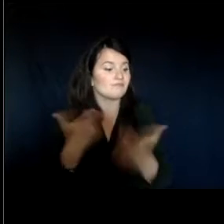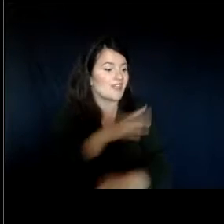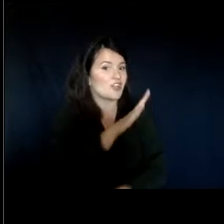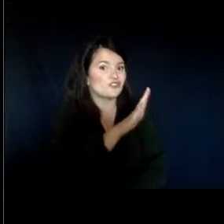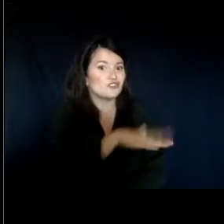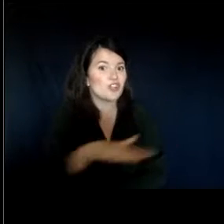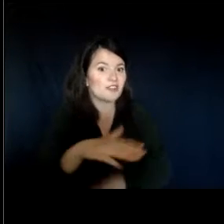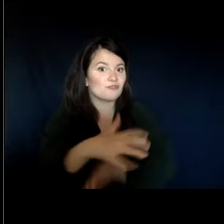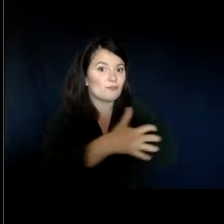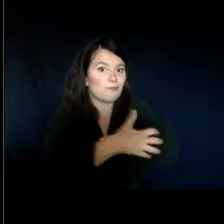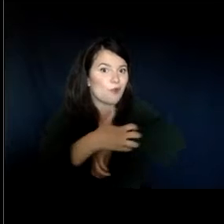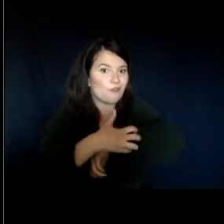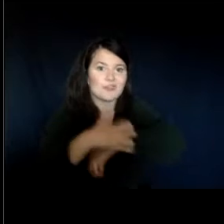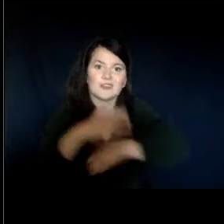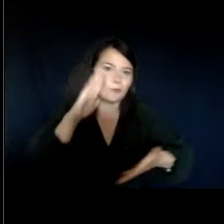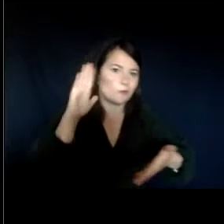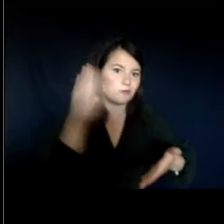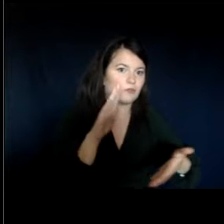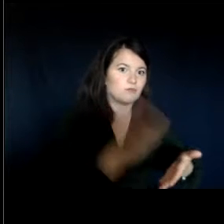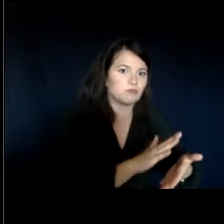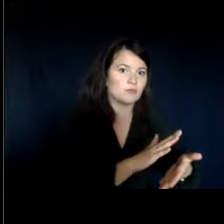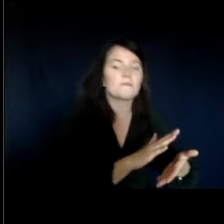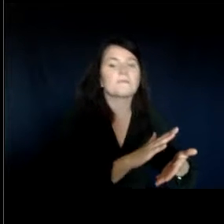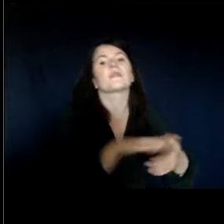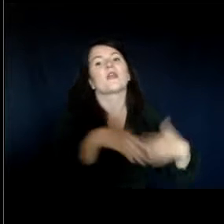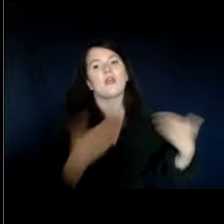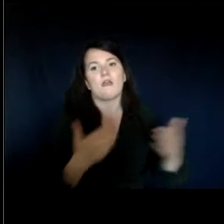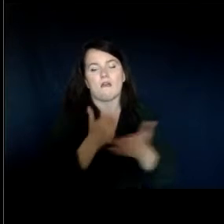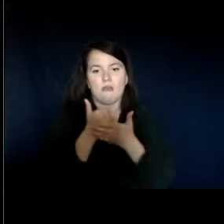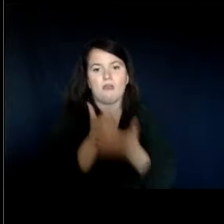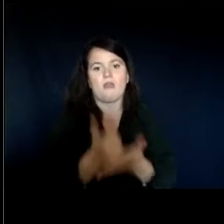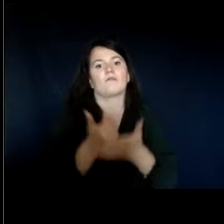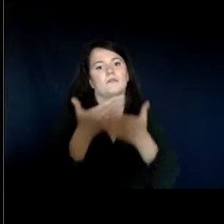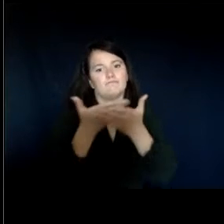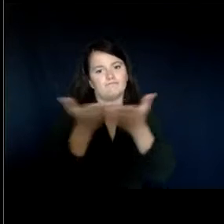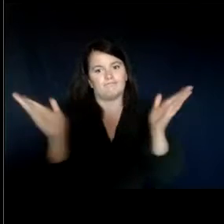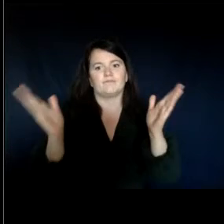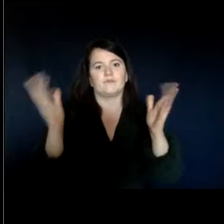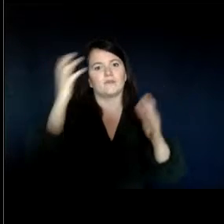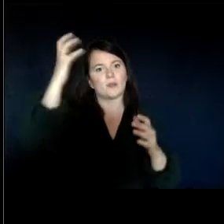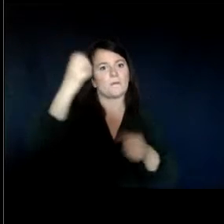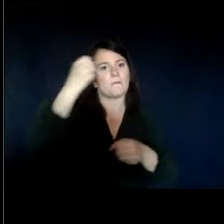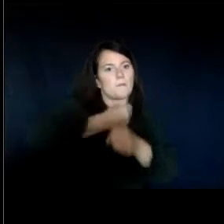of the public employment services in boosting employment.